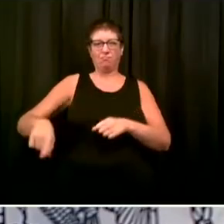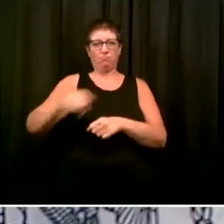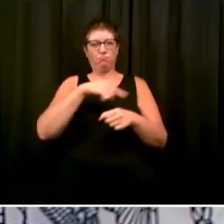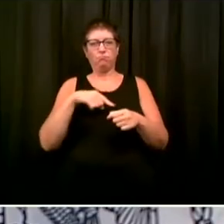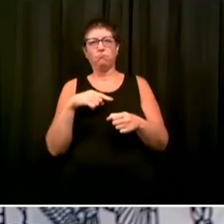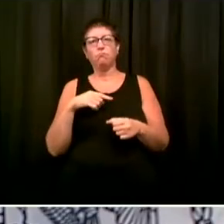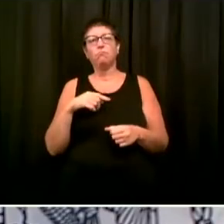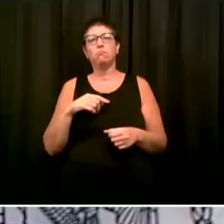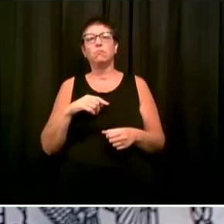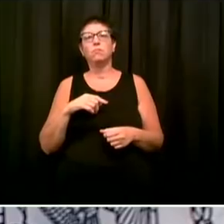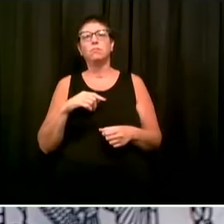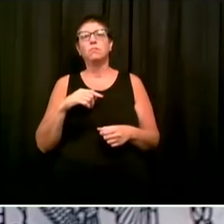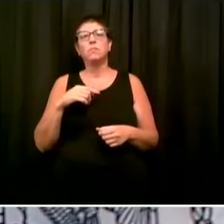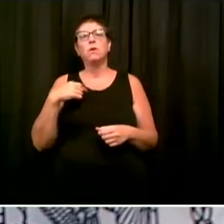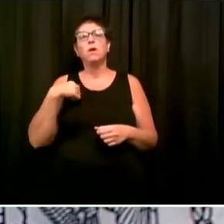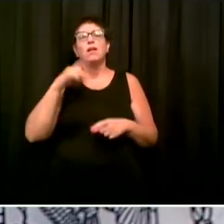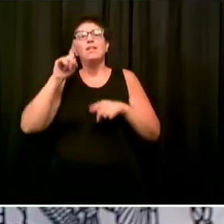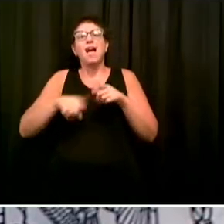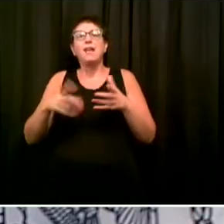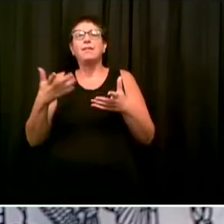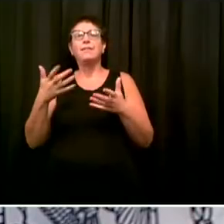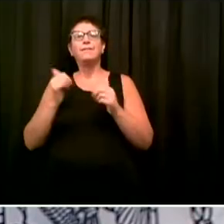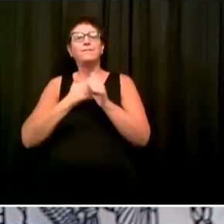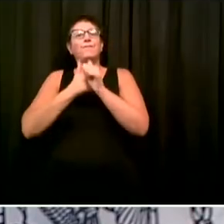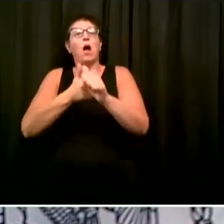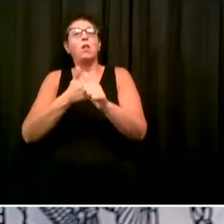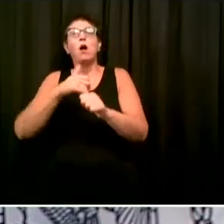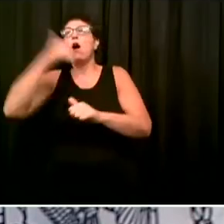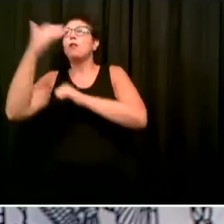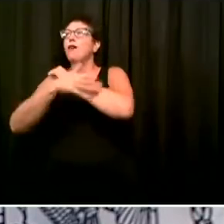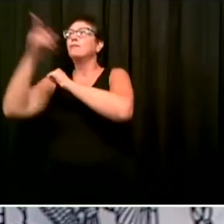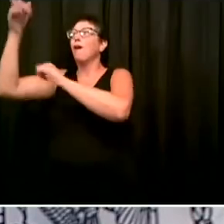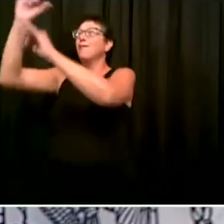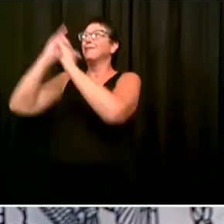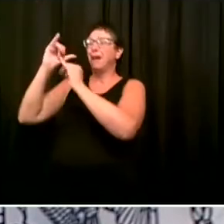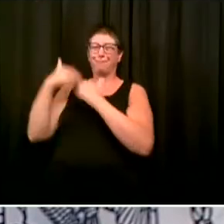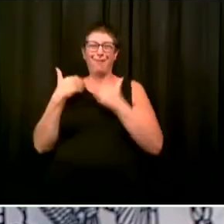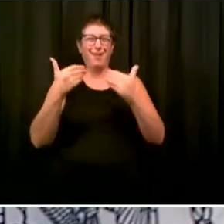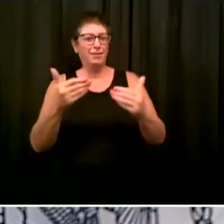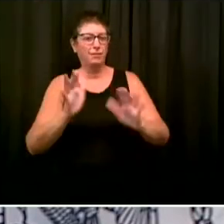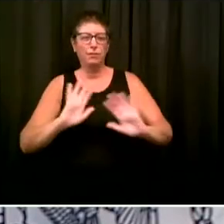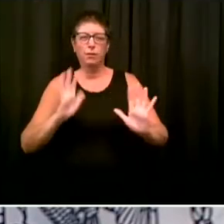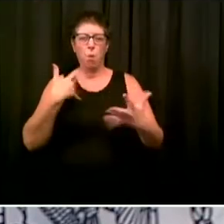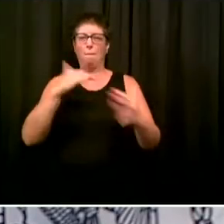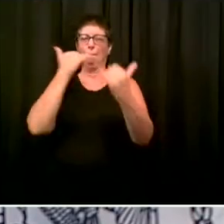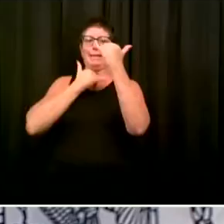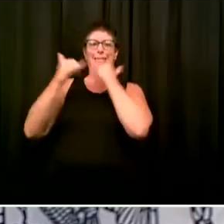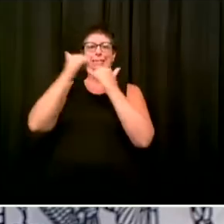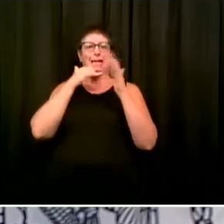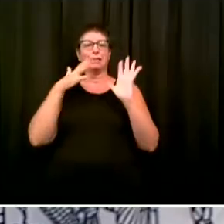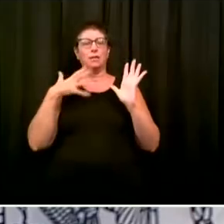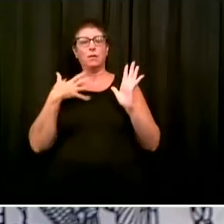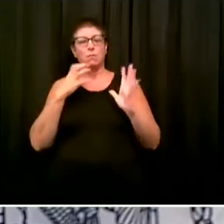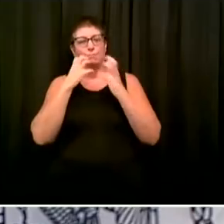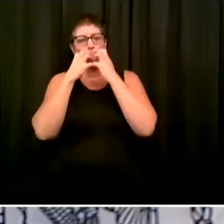NDEE TODO FIRST IS FOCUS ON THE HEALTH OF NEW YORKERS AND BRINGK HCITY SMARTLY. NOT ALLOWING THE MISTAKES WE AVHE